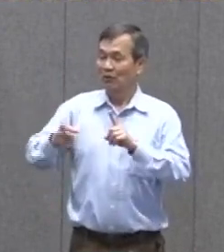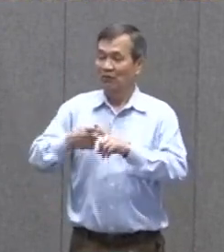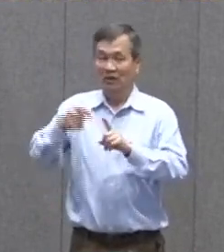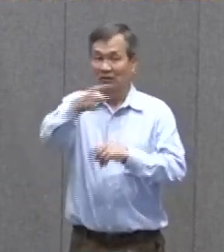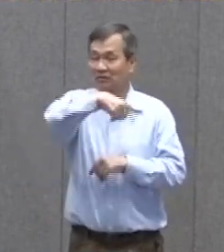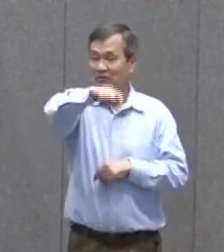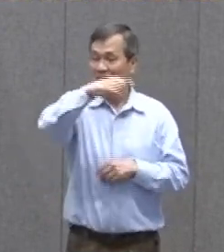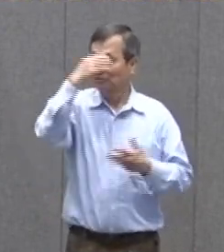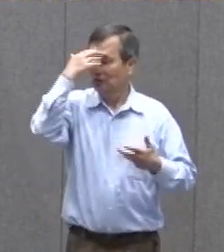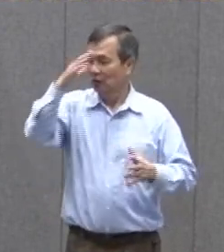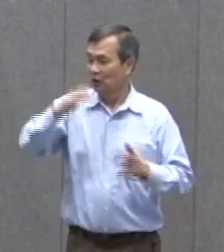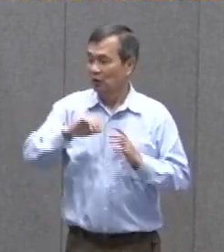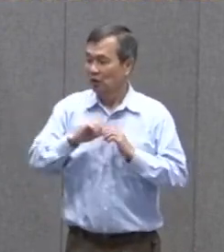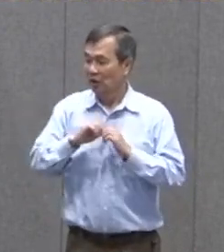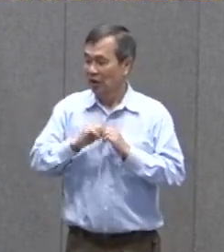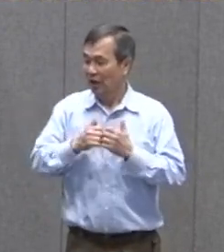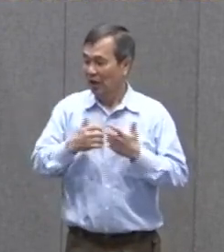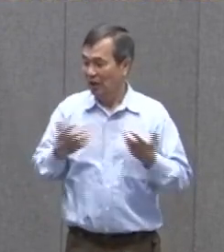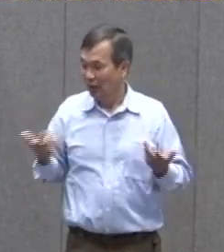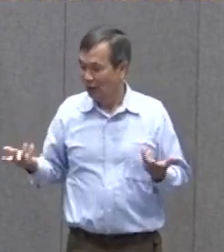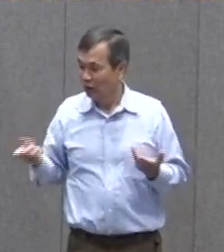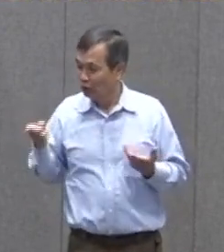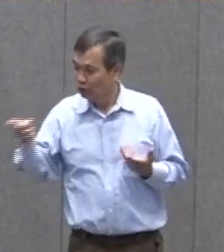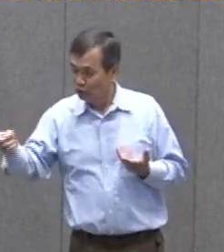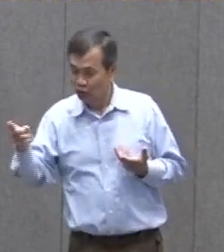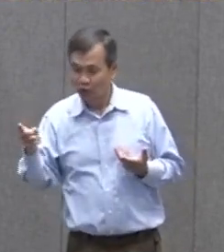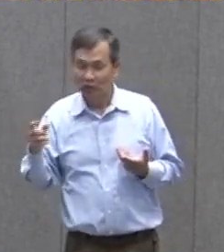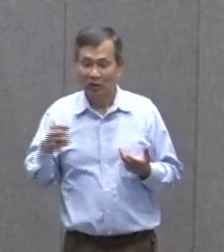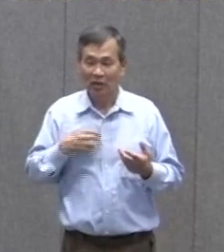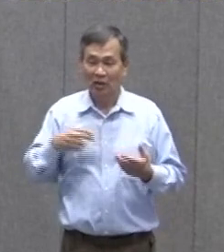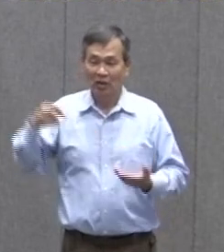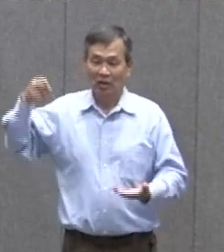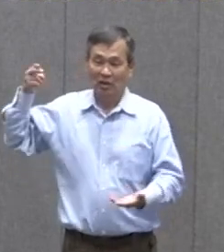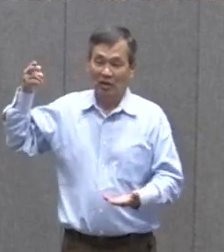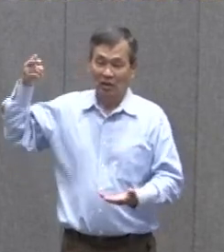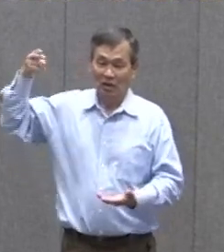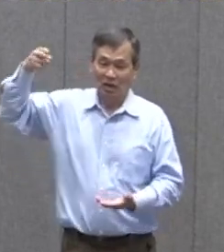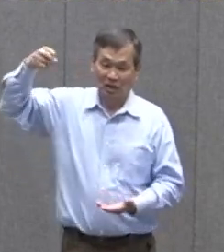"of diving head first into a bowl of ice cream."